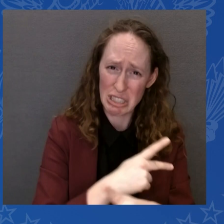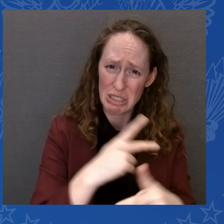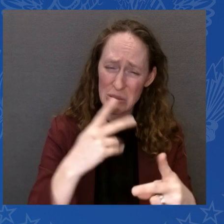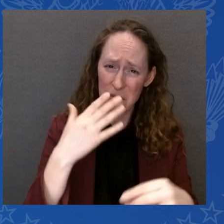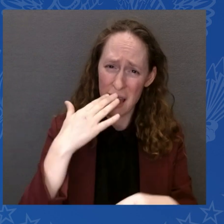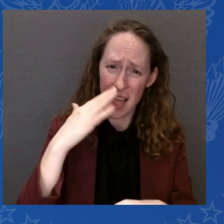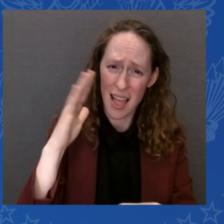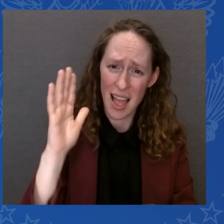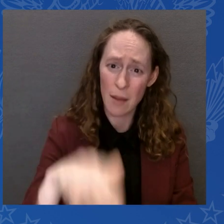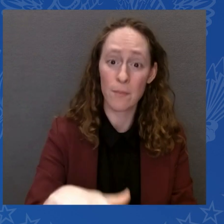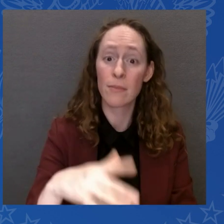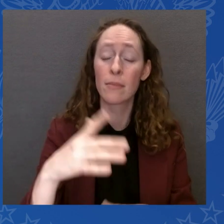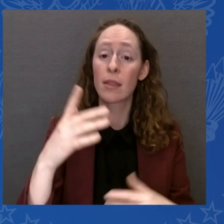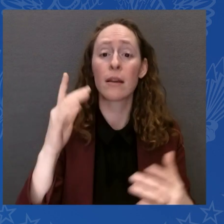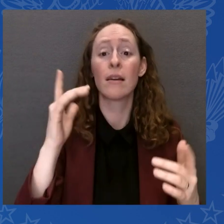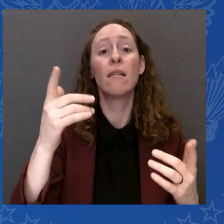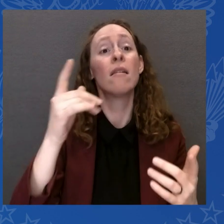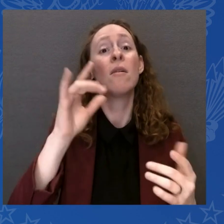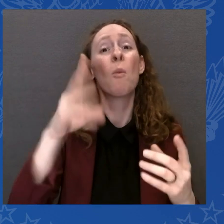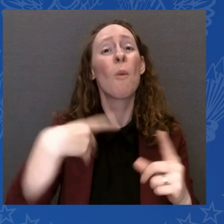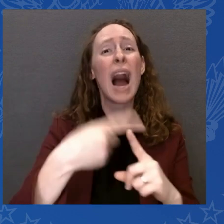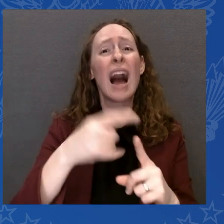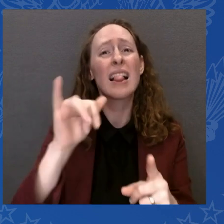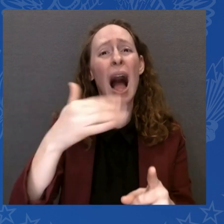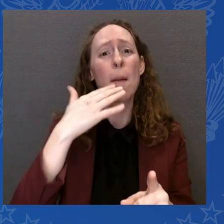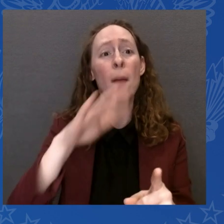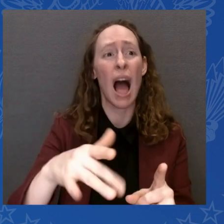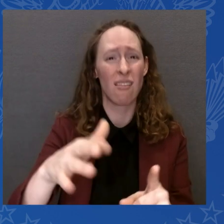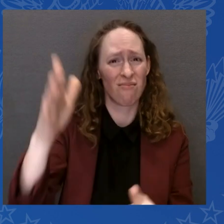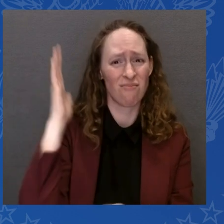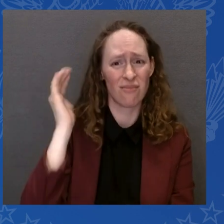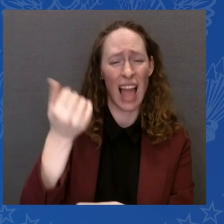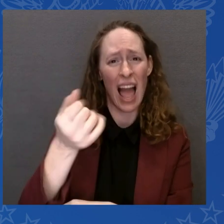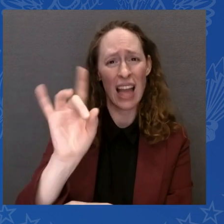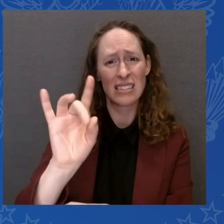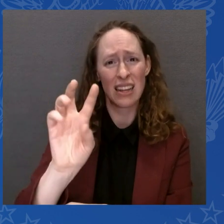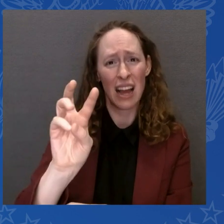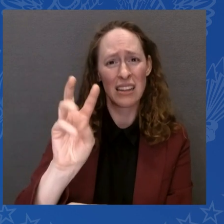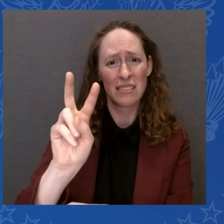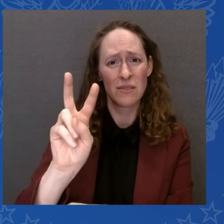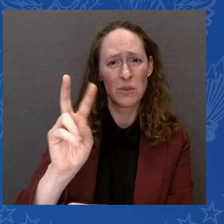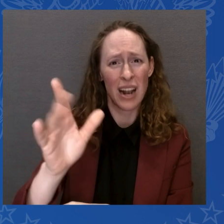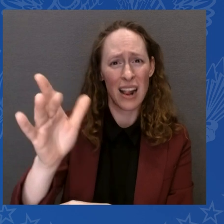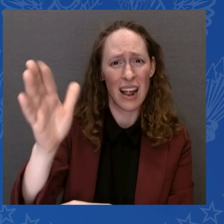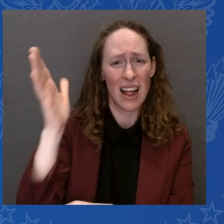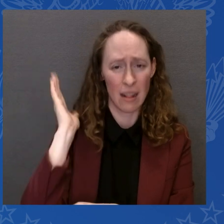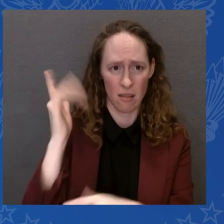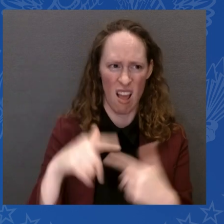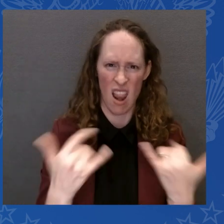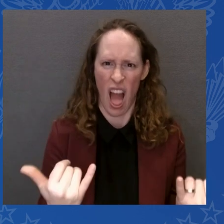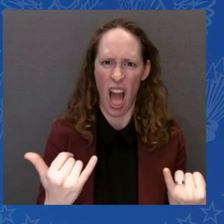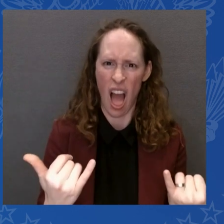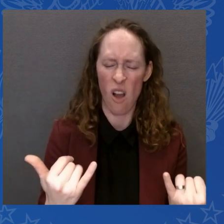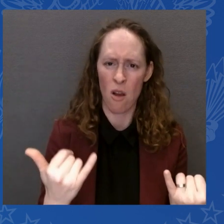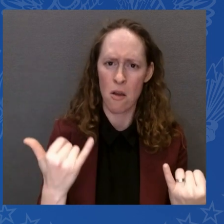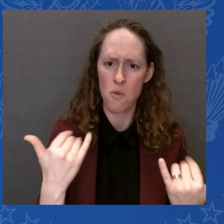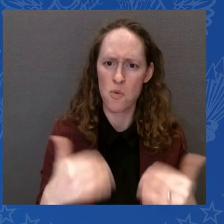taking the time to come out again to the state of California to take a look firsthand at some of the damage. But more important, I think in moments like this